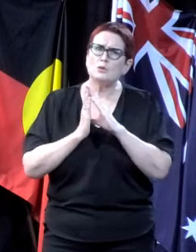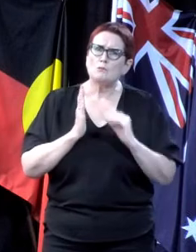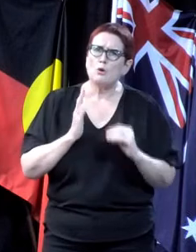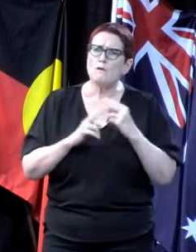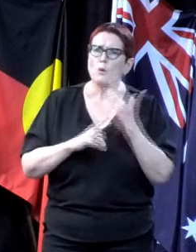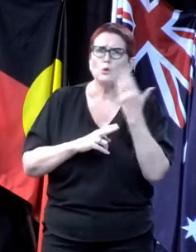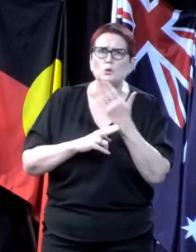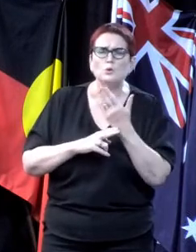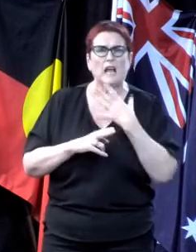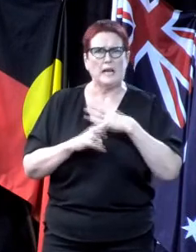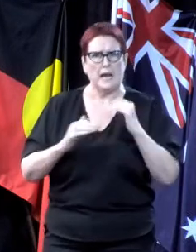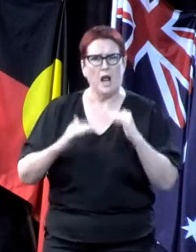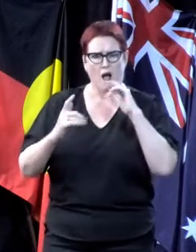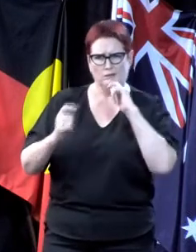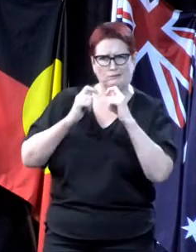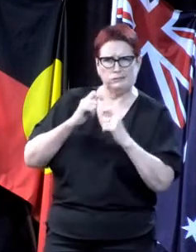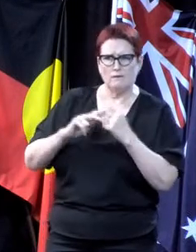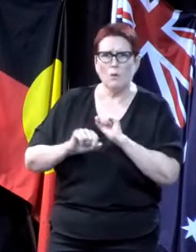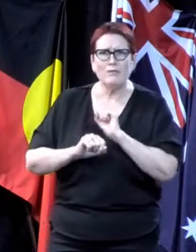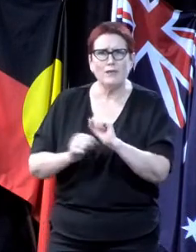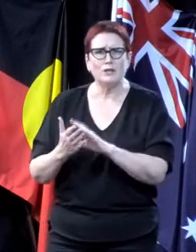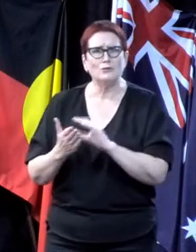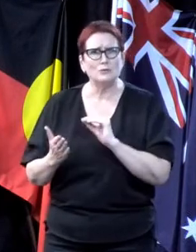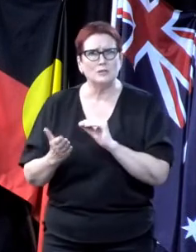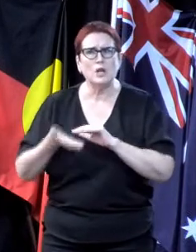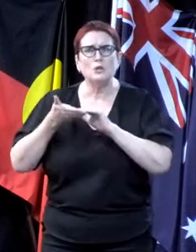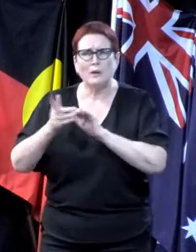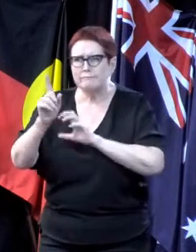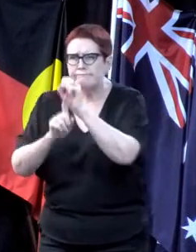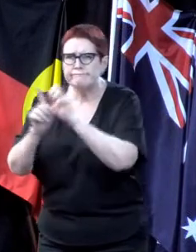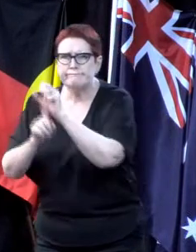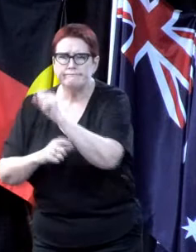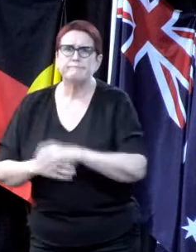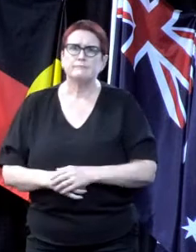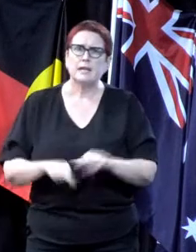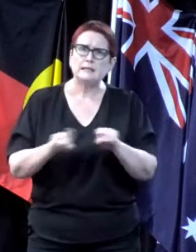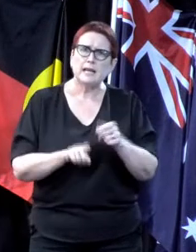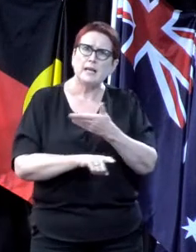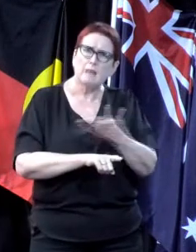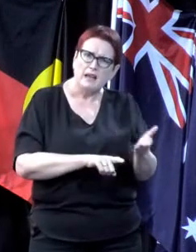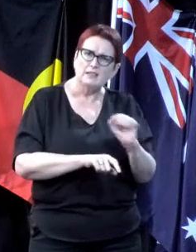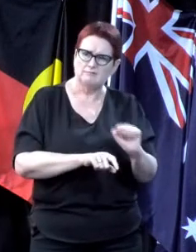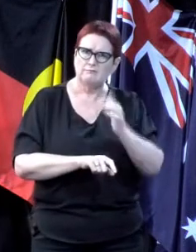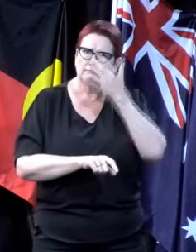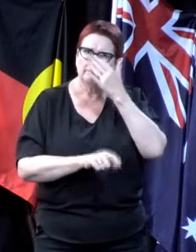and educational support to achieve learning outcomes on the same basis as their peers receive a greater level of resourcing.